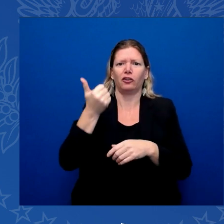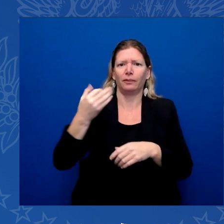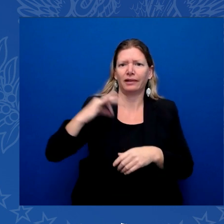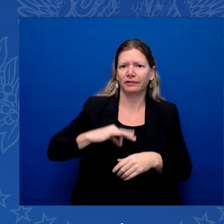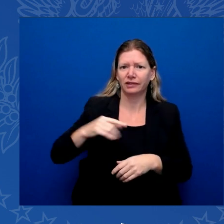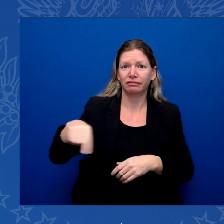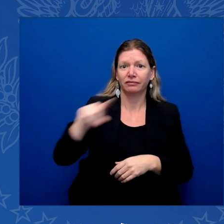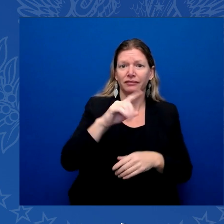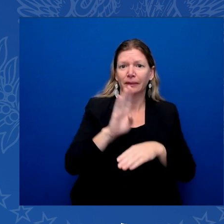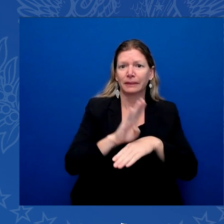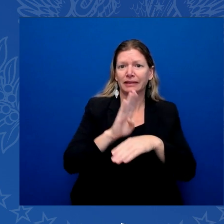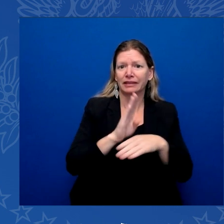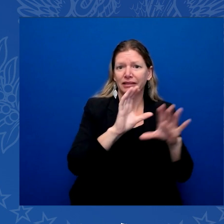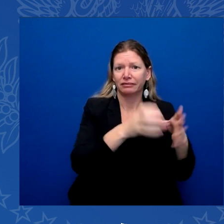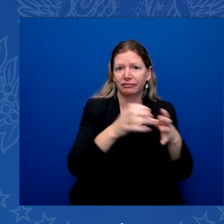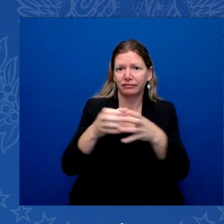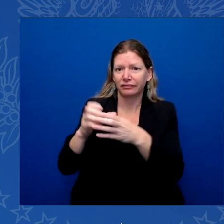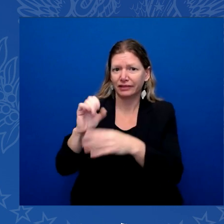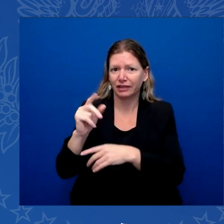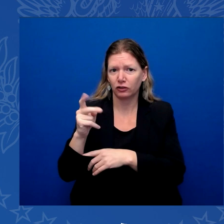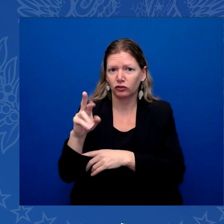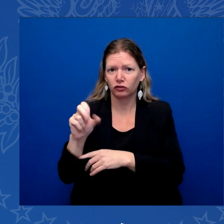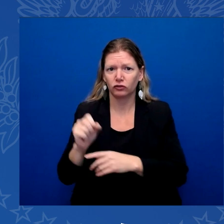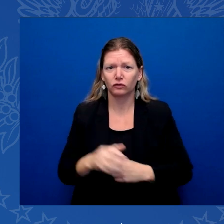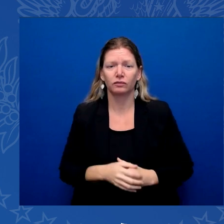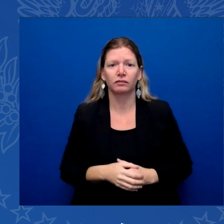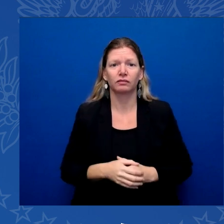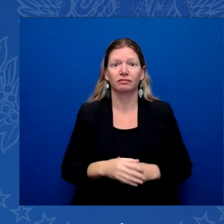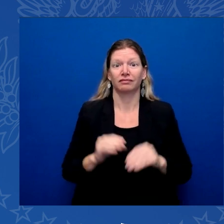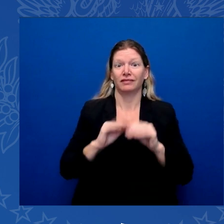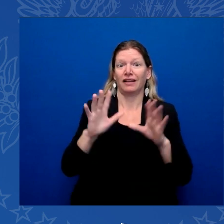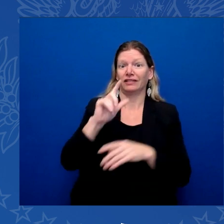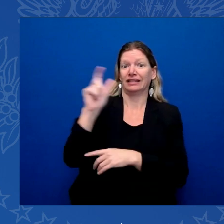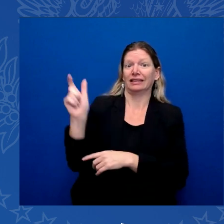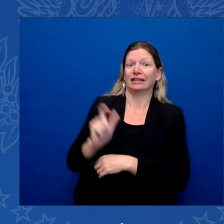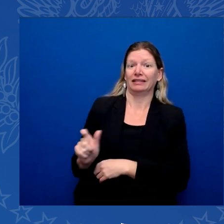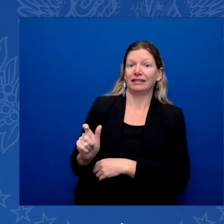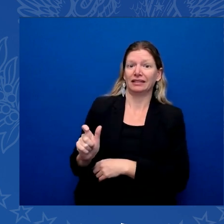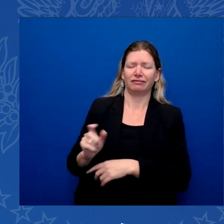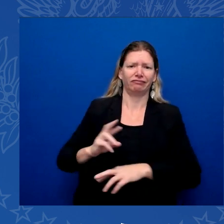Obviously, Italy is ready to play this role in this process.